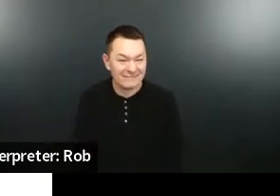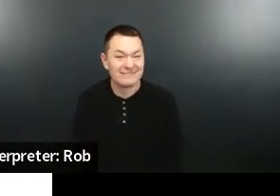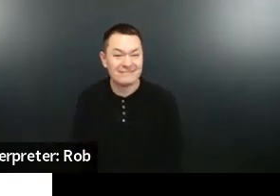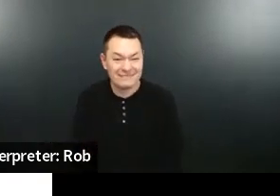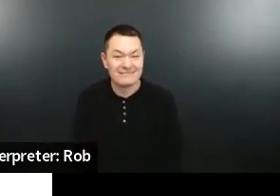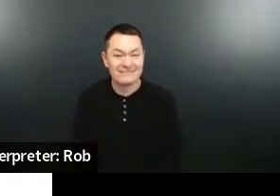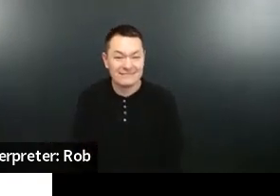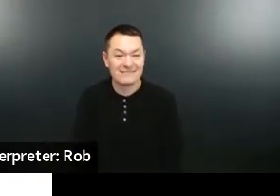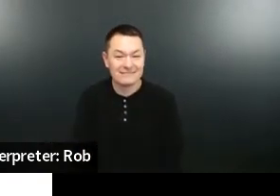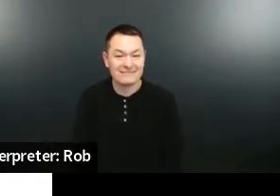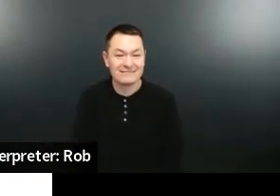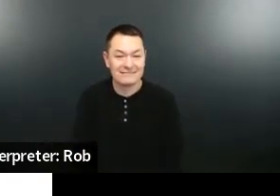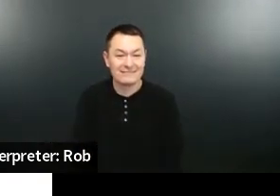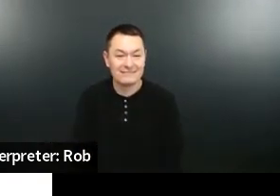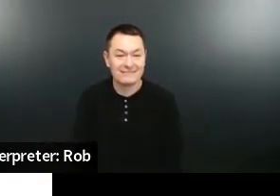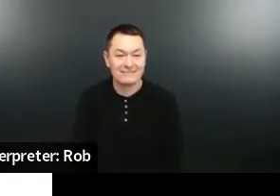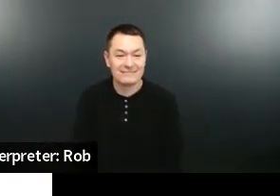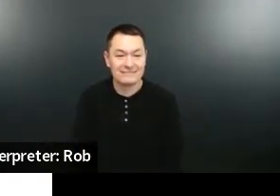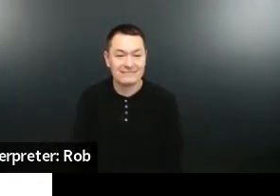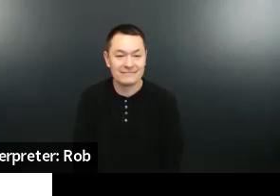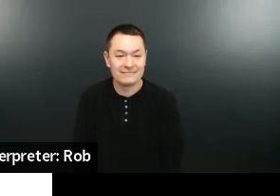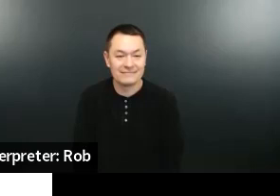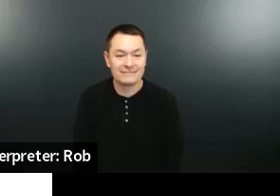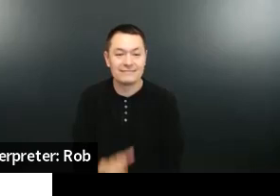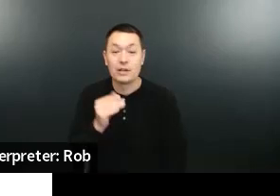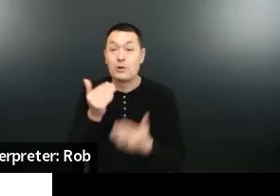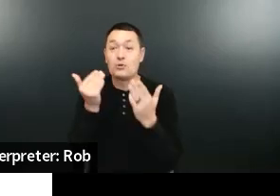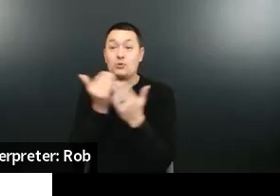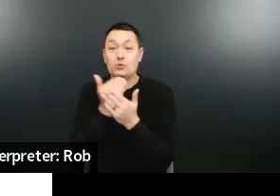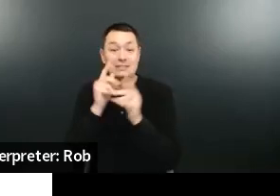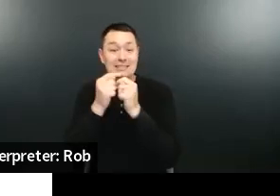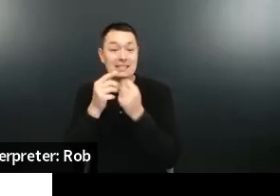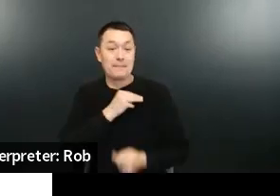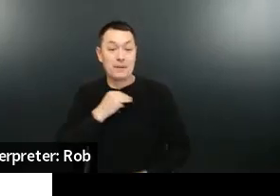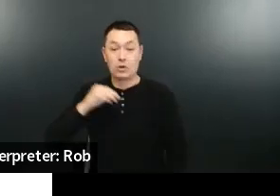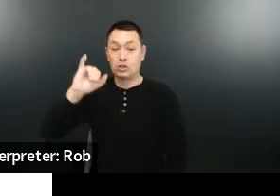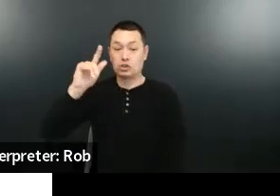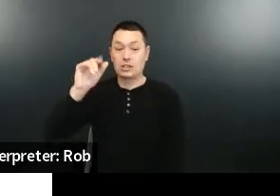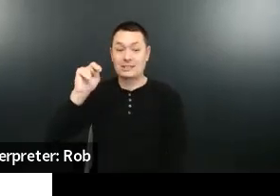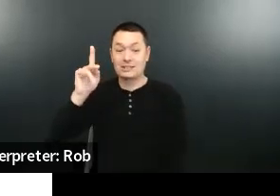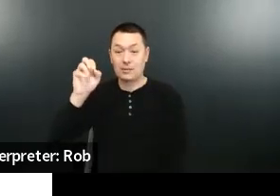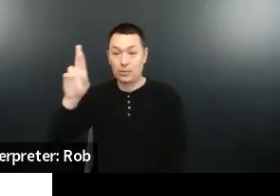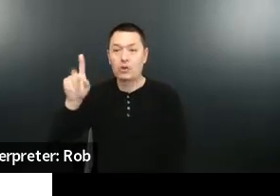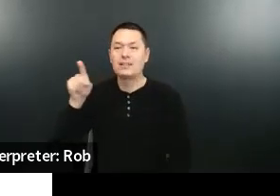David Woods, Maribel Viveros, and our newest team member, Justin Dunbar. He's our student researcher.